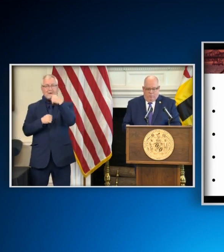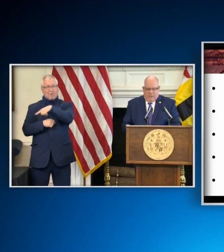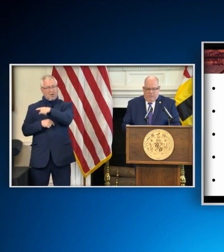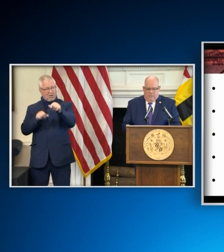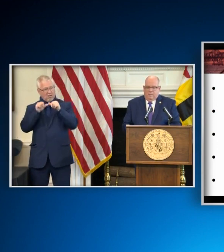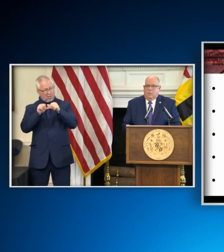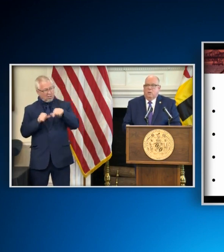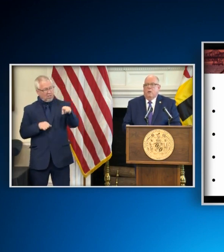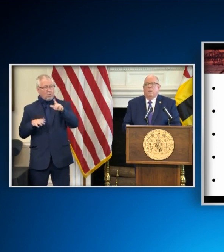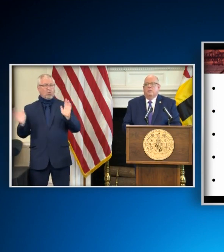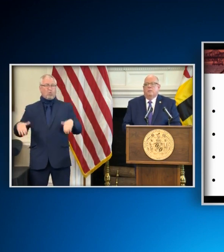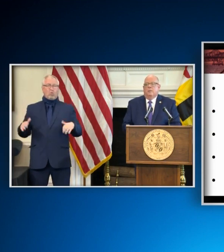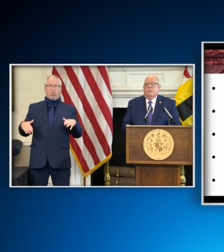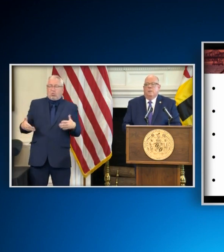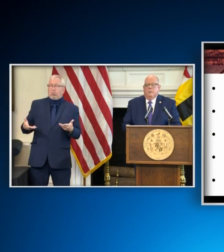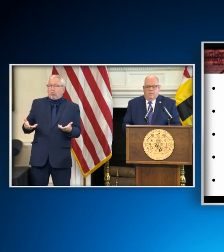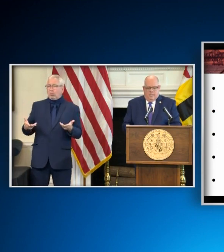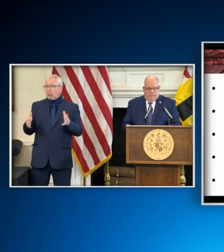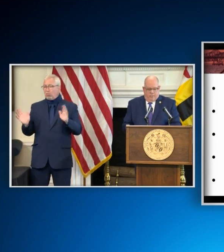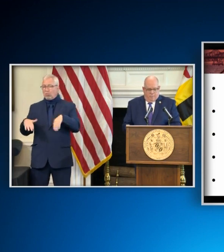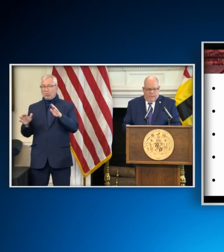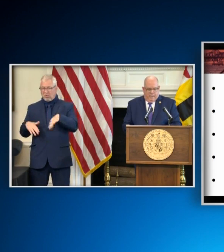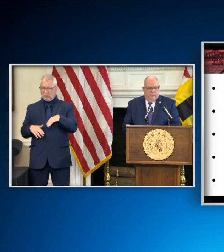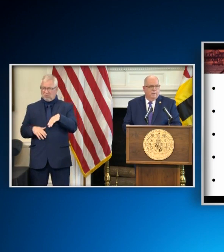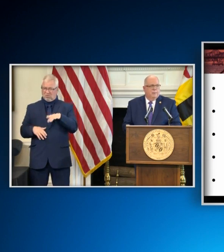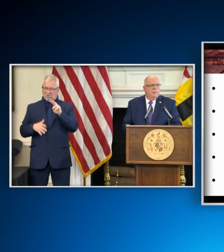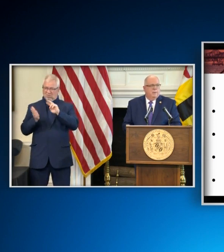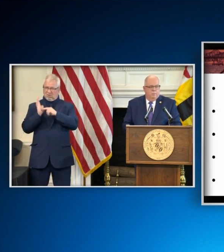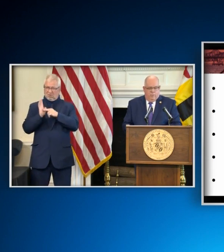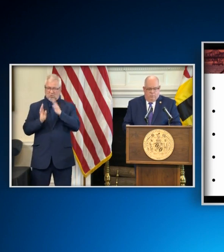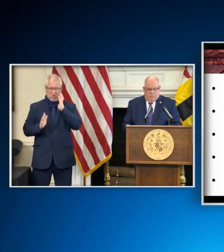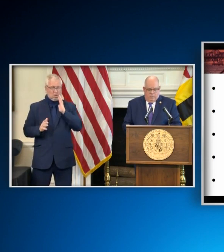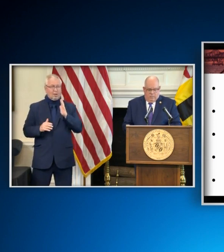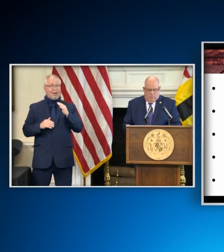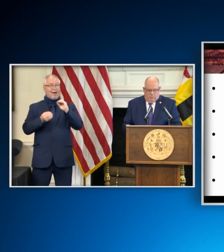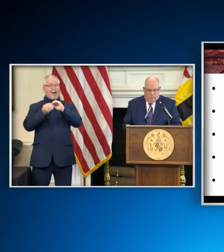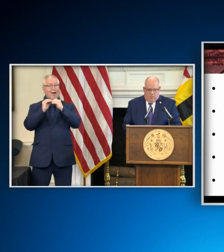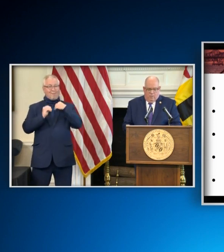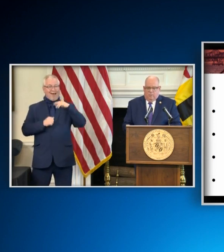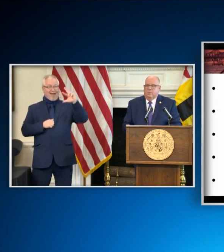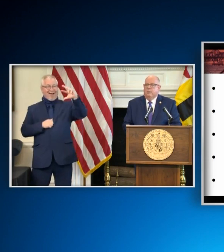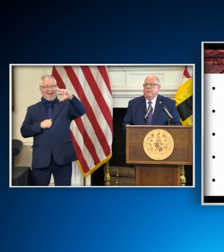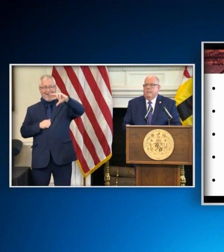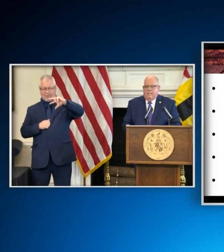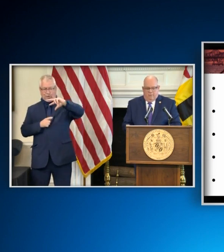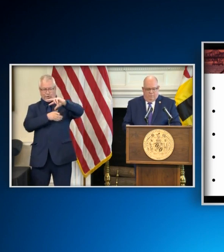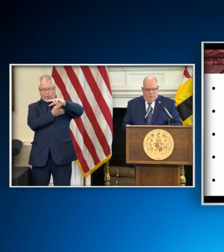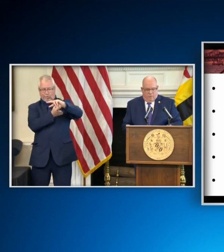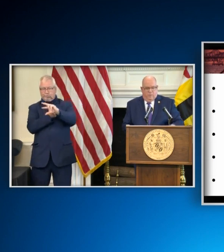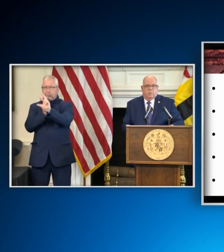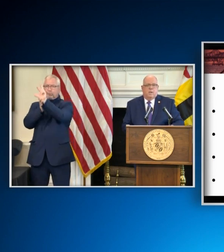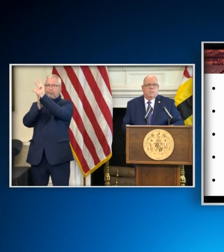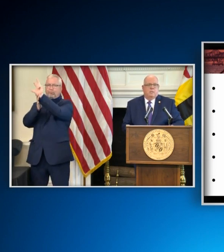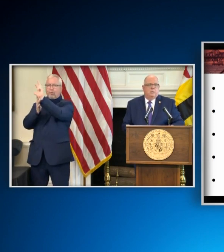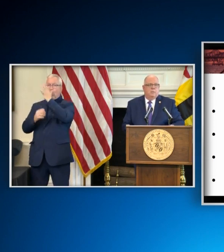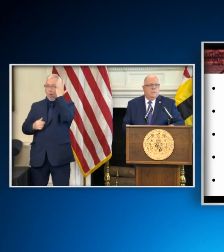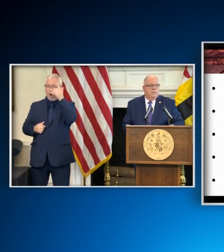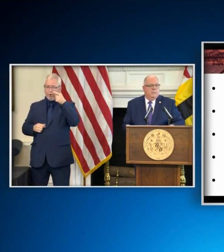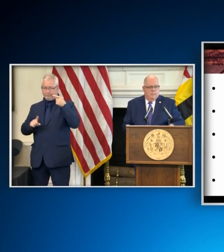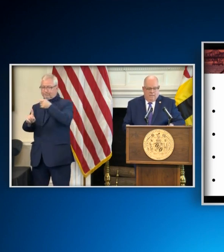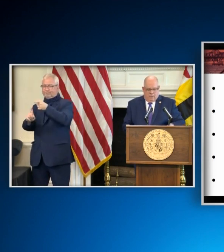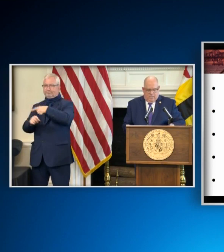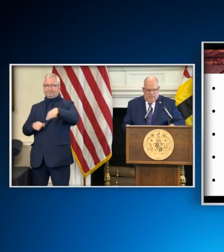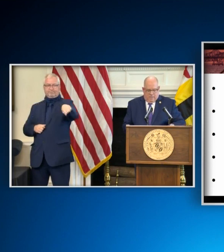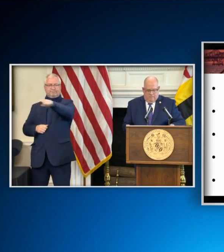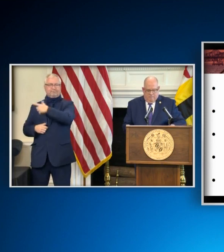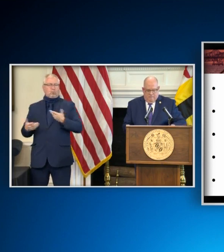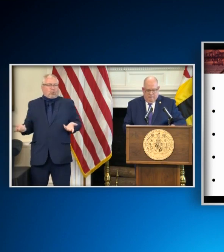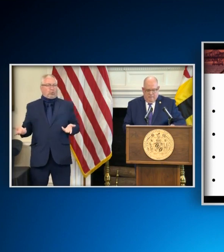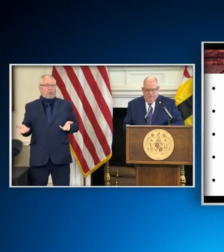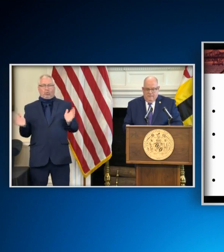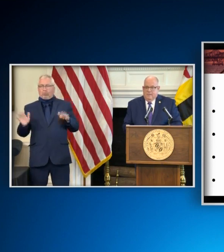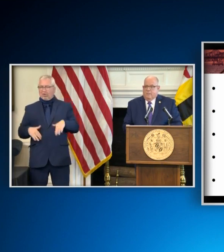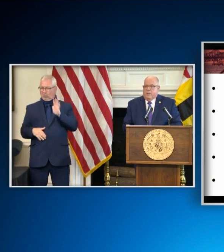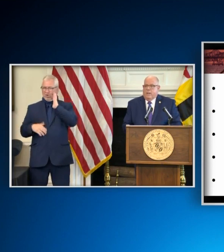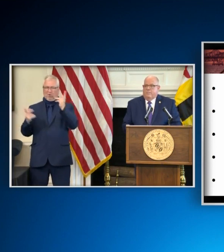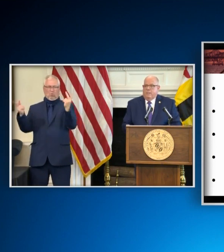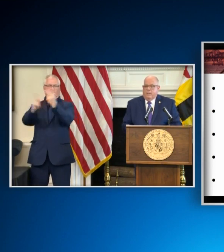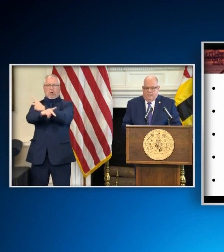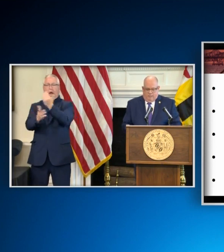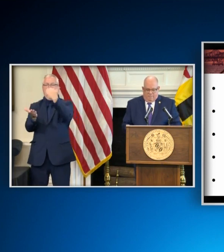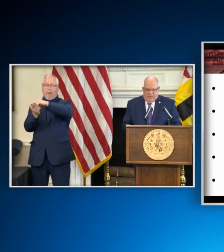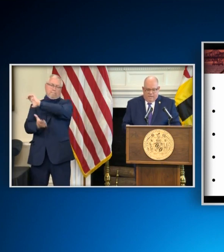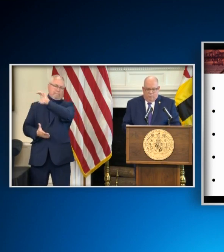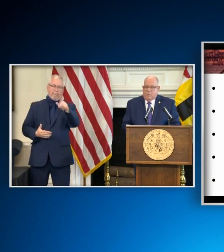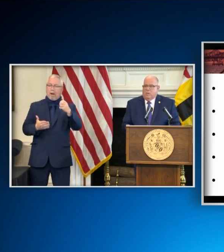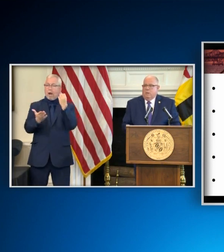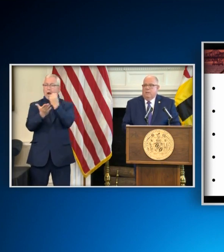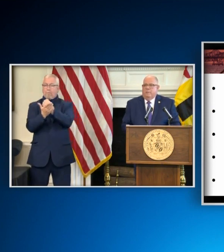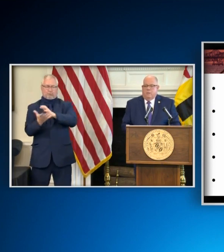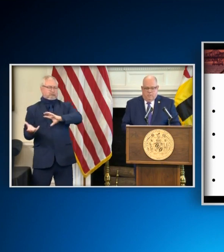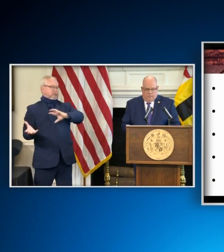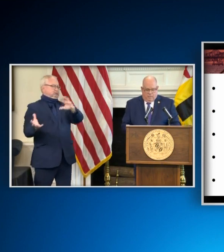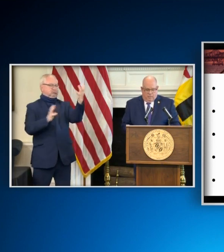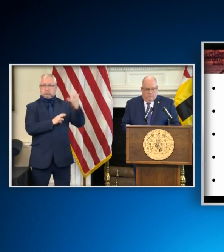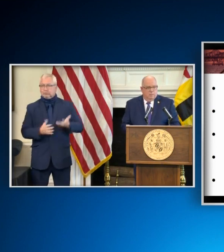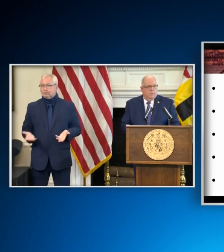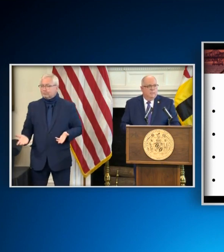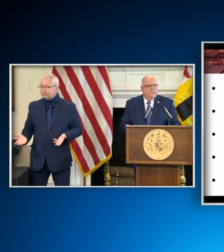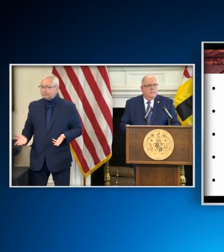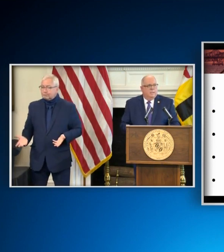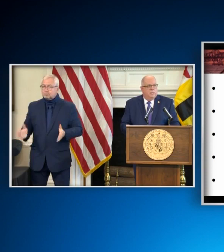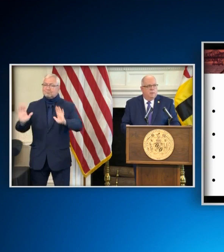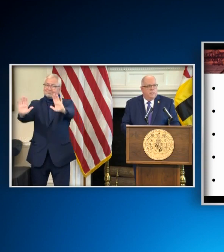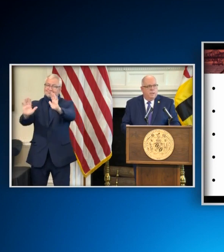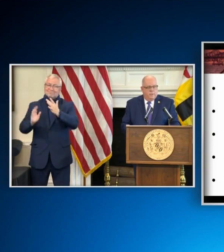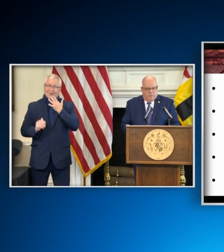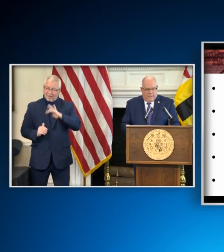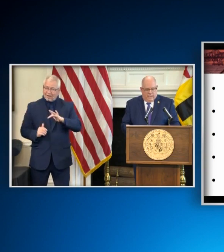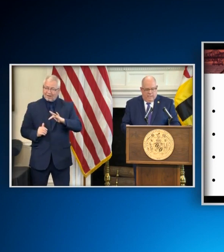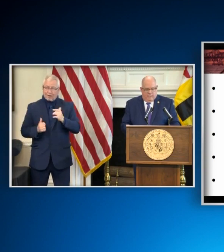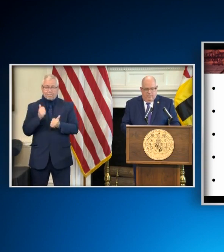IF TOO MANY PEOPLE ENGAGE IN THIS TYPE OF BEHAVIOR, IT COULD THREATEN TO CAUSE ANOTHER SPIKE WHICH COULD CAUSE EVEN FURTHER DESTRUCTION TO OUR ECONOMY.